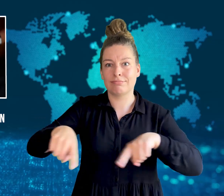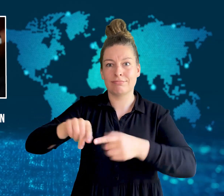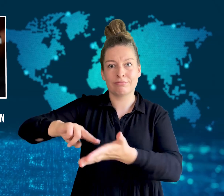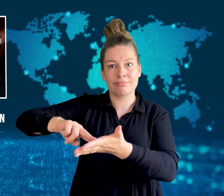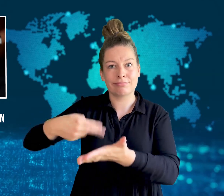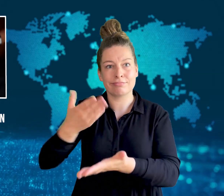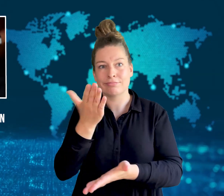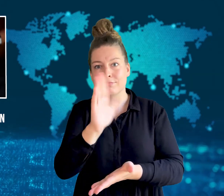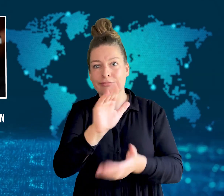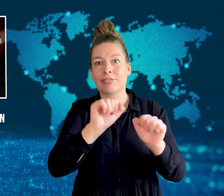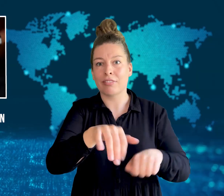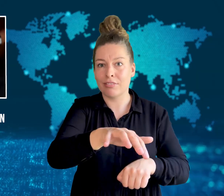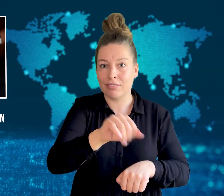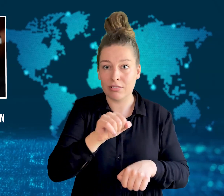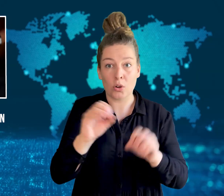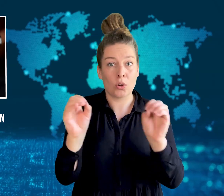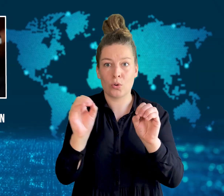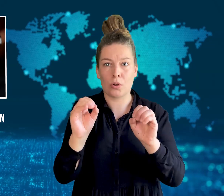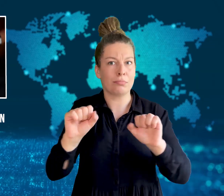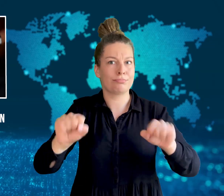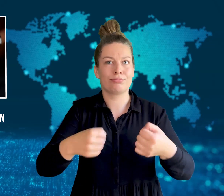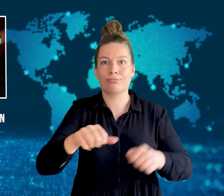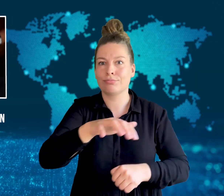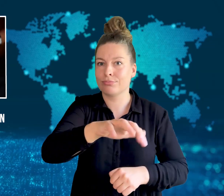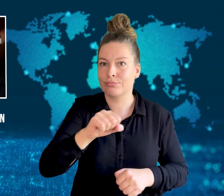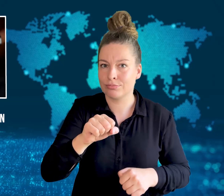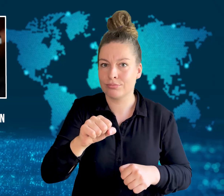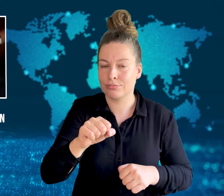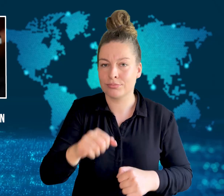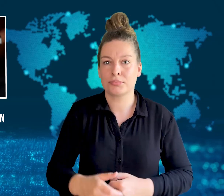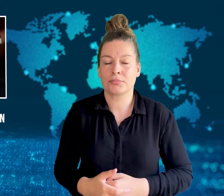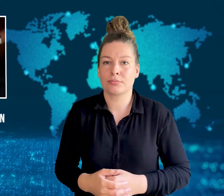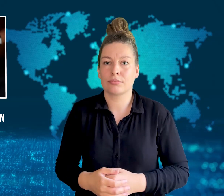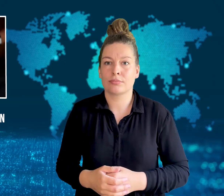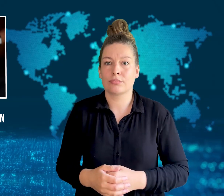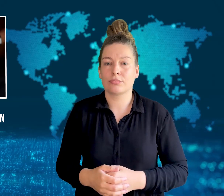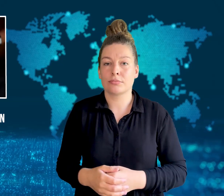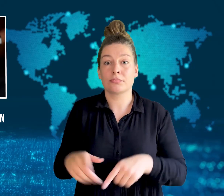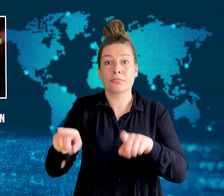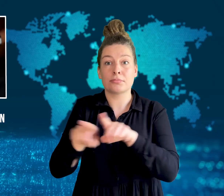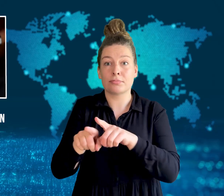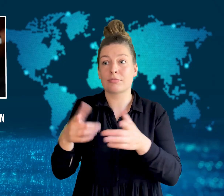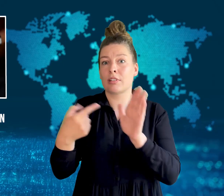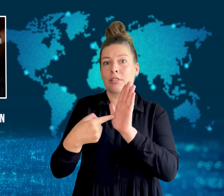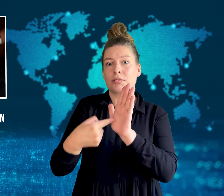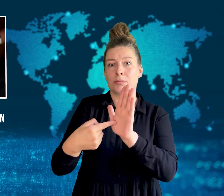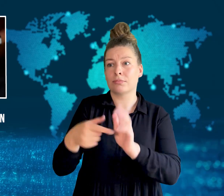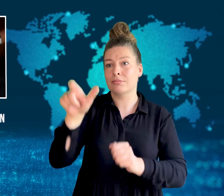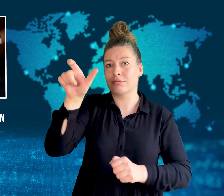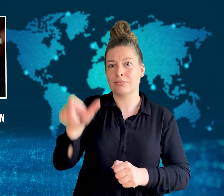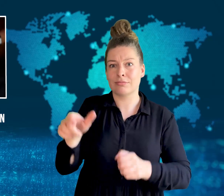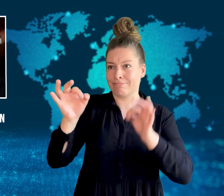It would mean that the child would be removed from the home